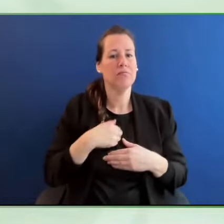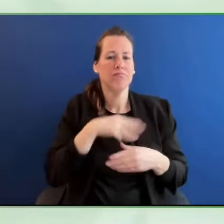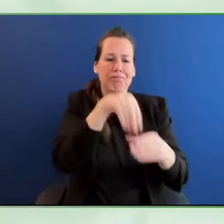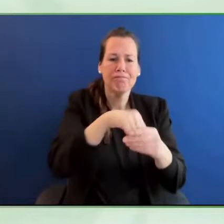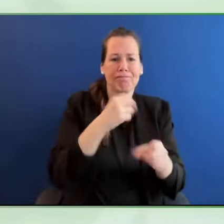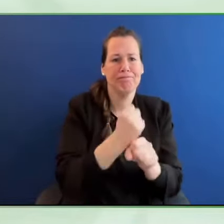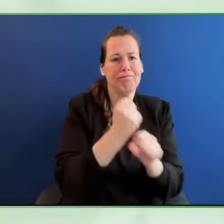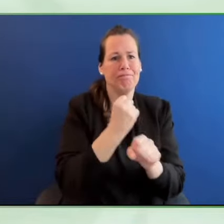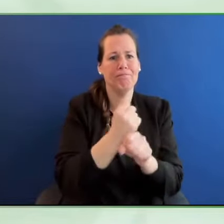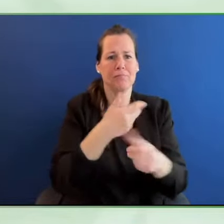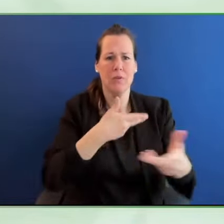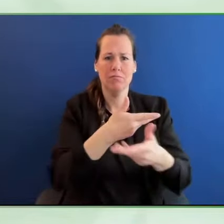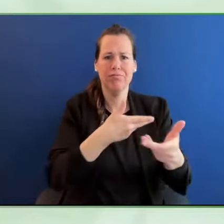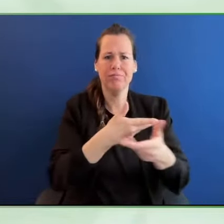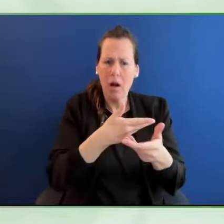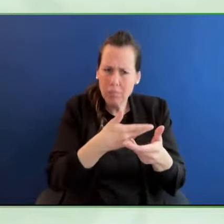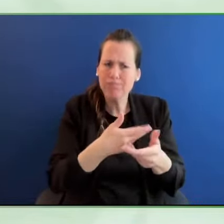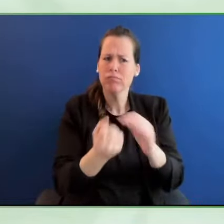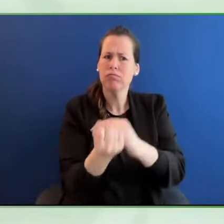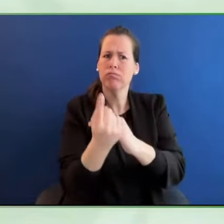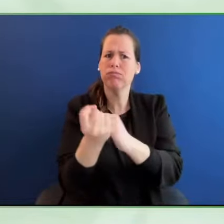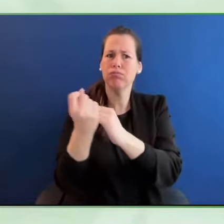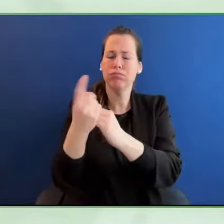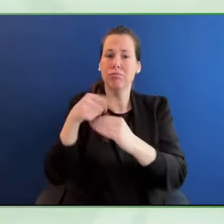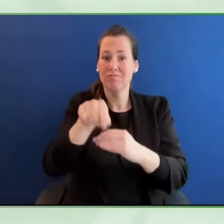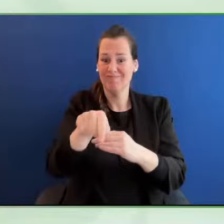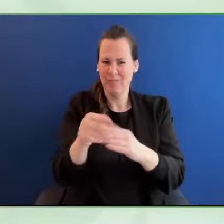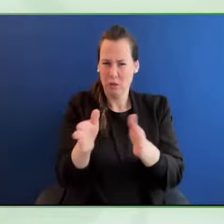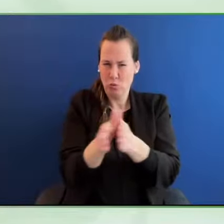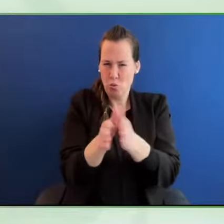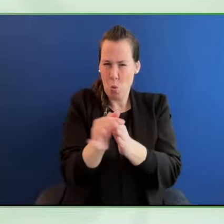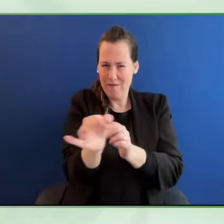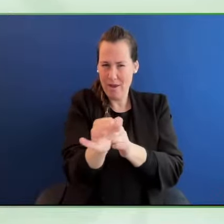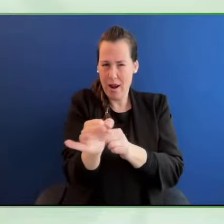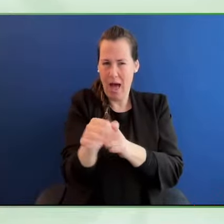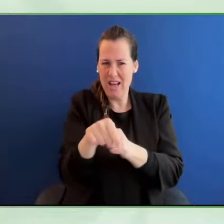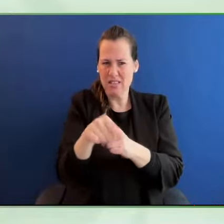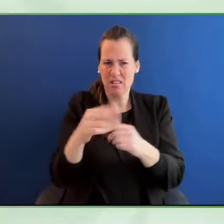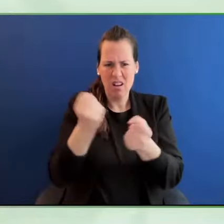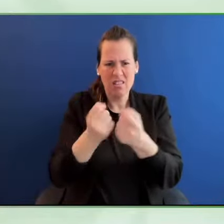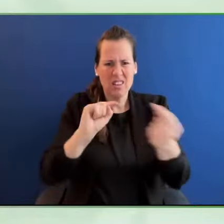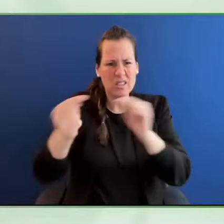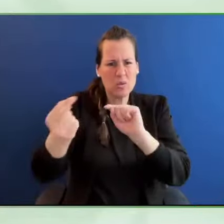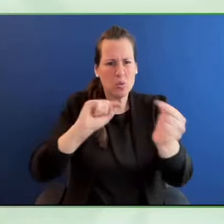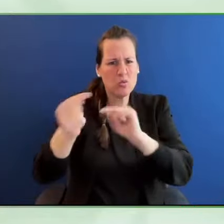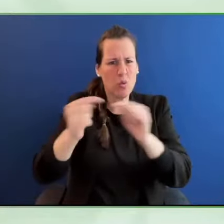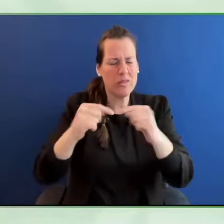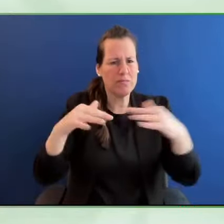I met thousands of professionals who work to improve lives, that is so empowering.